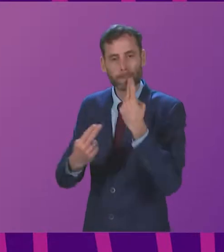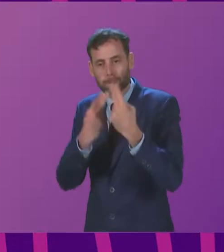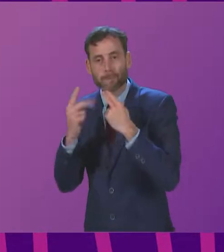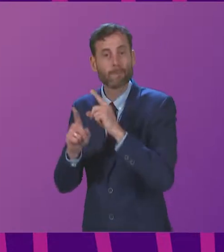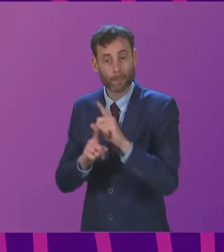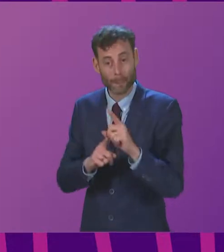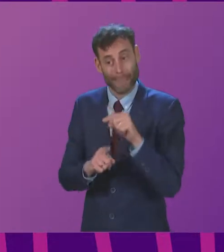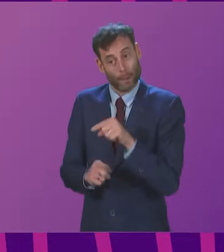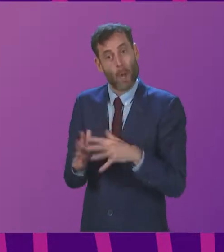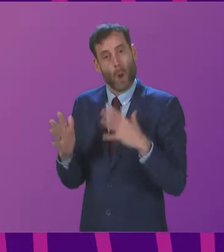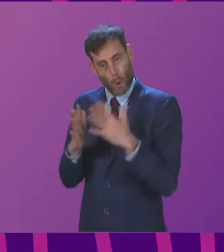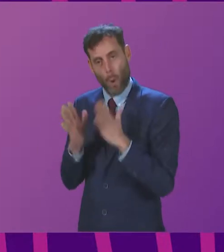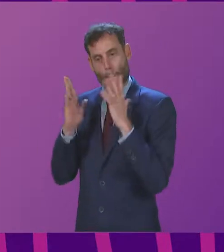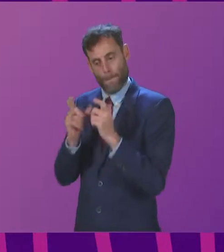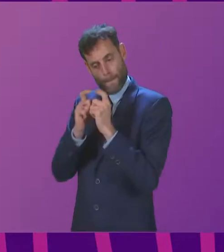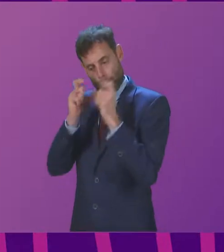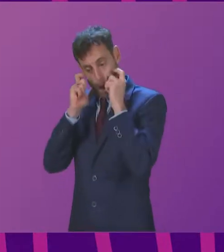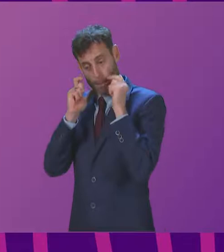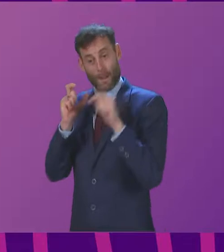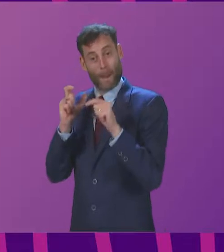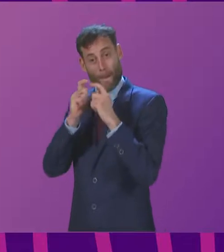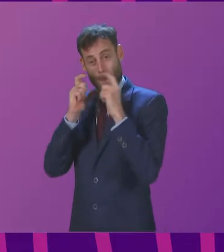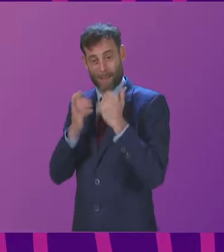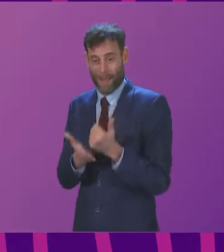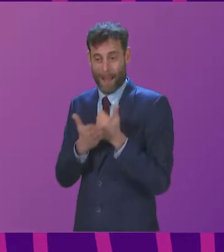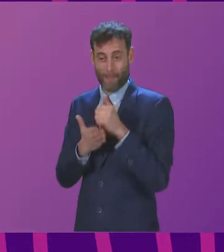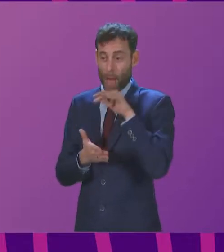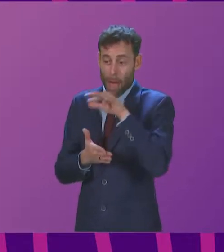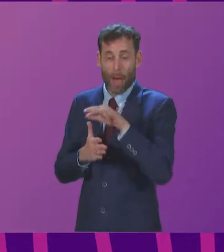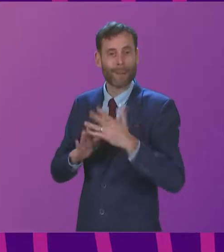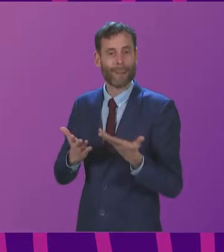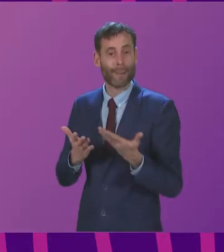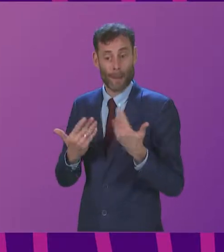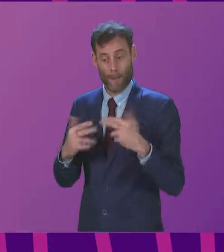but it is also a vital protection. A study that was published just last week suggests that face